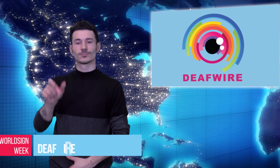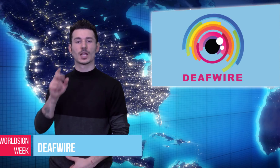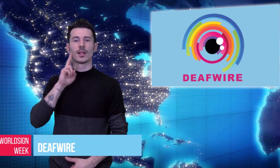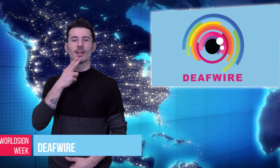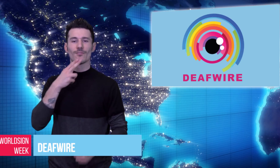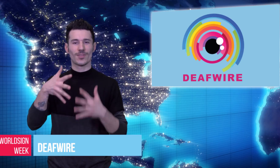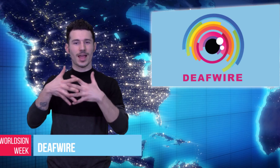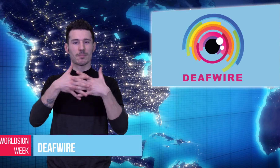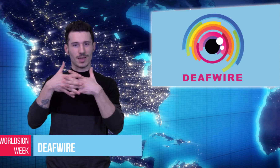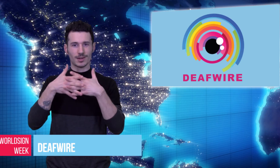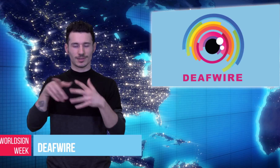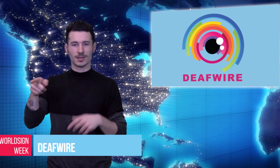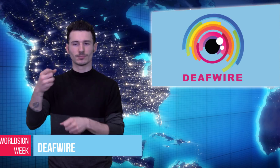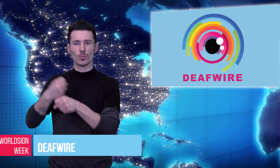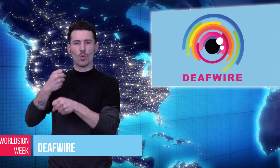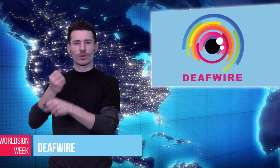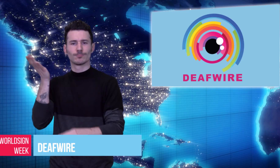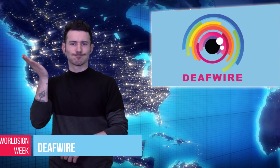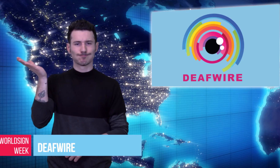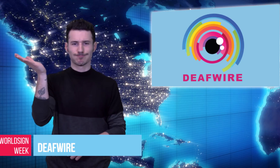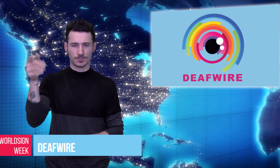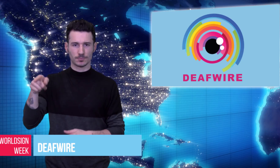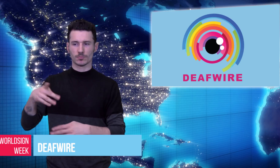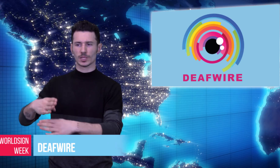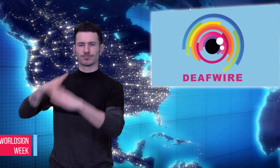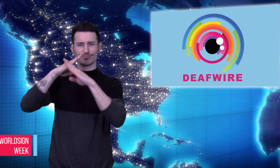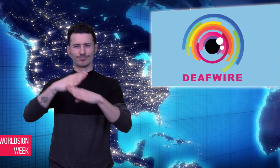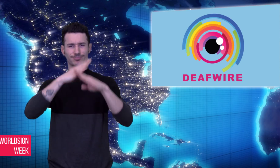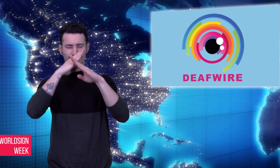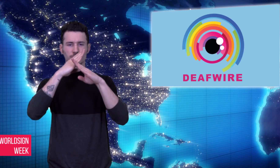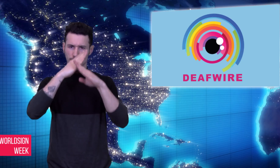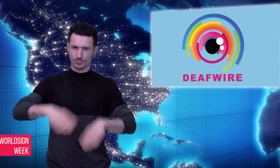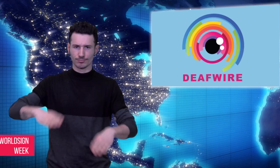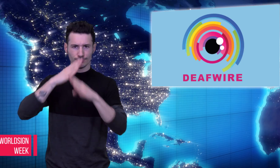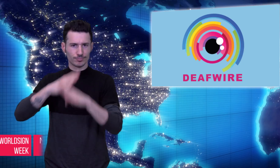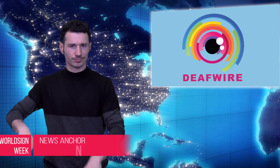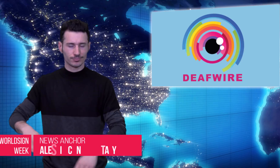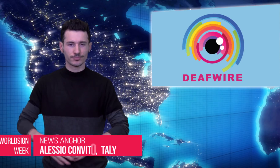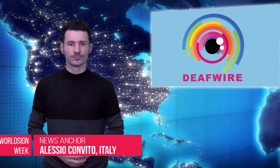Alessio: American Deaf waitress breaks barriers